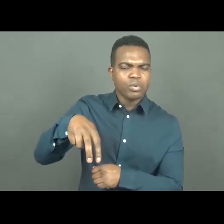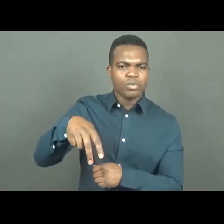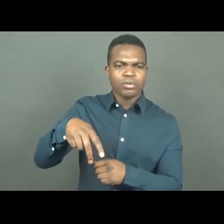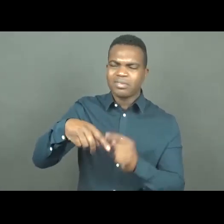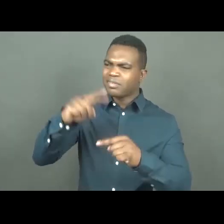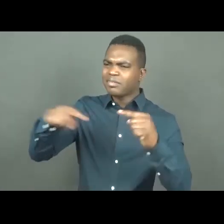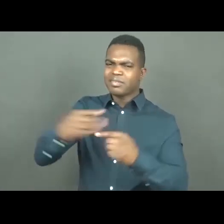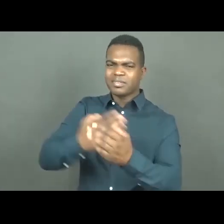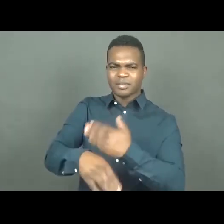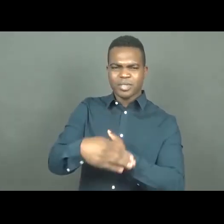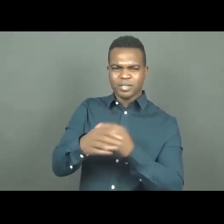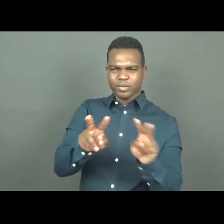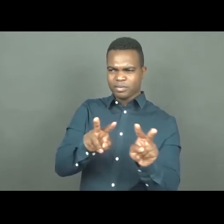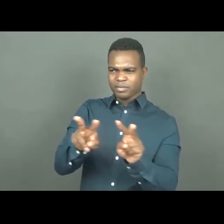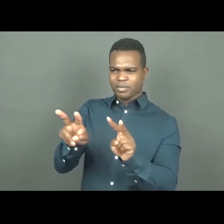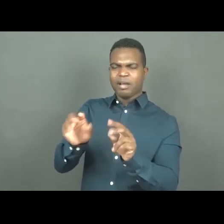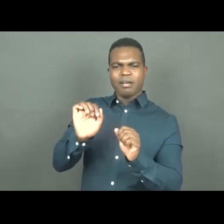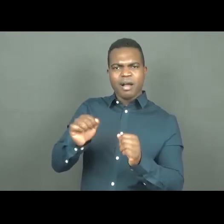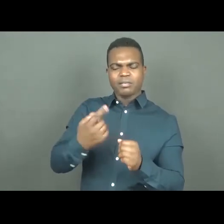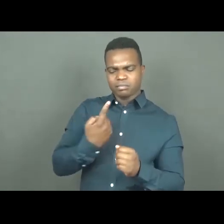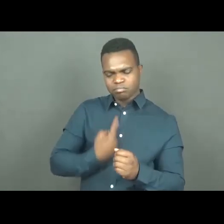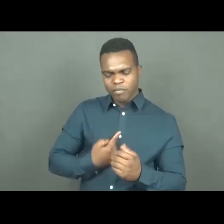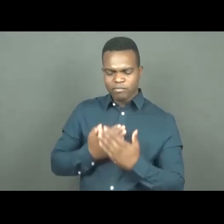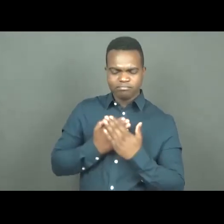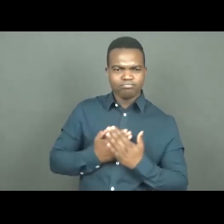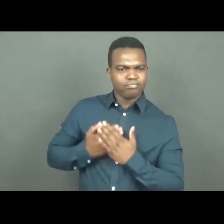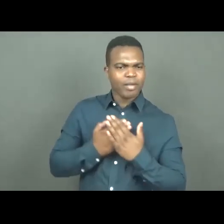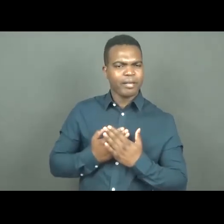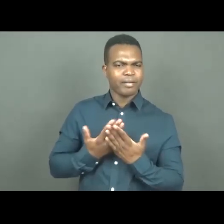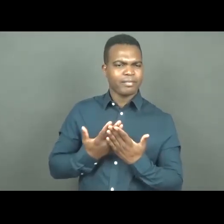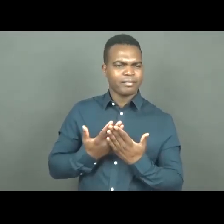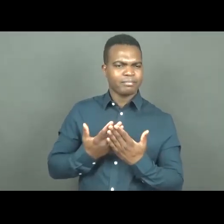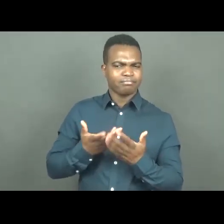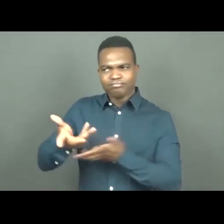to advocate and because we wanted support, because the data shows that,